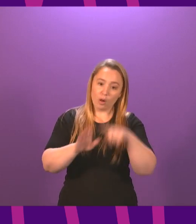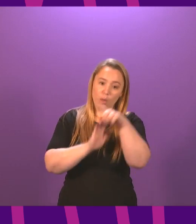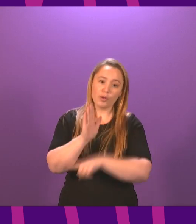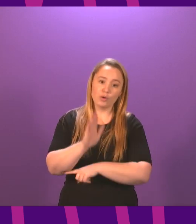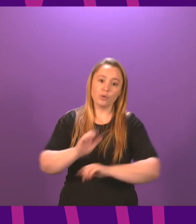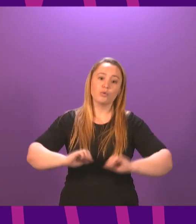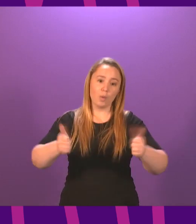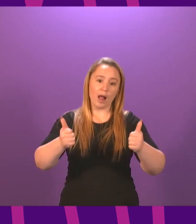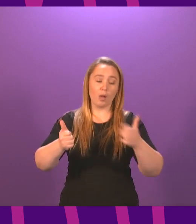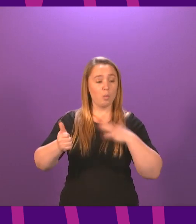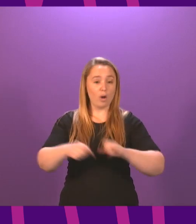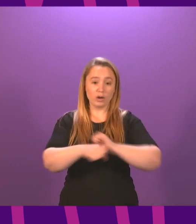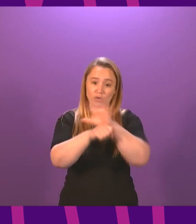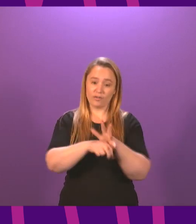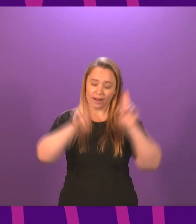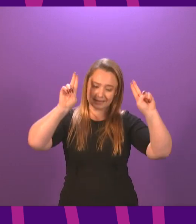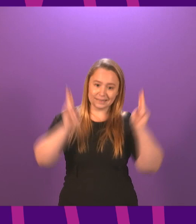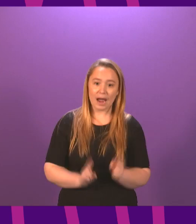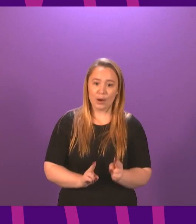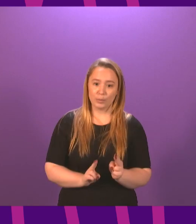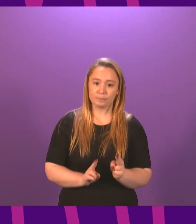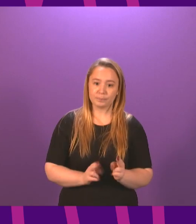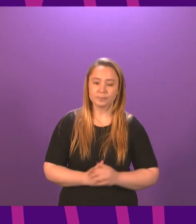to get the levels and rates of infection down.